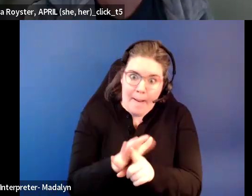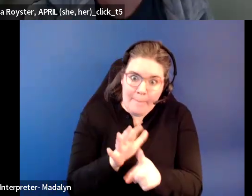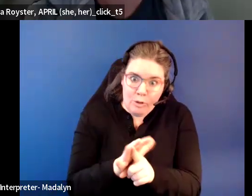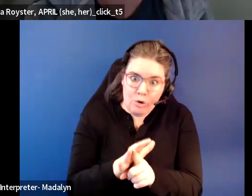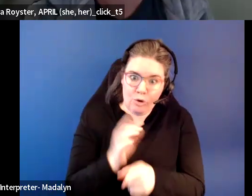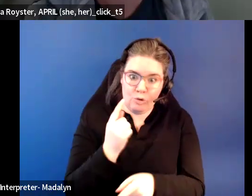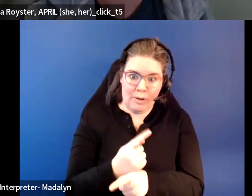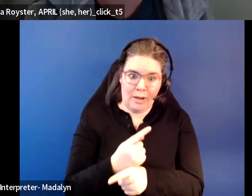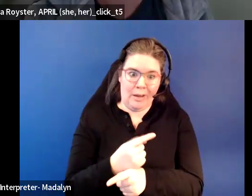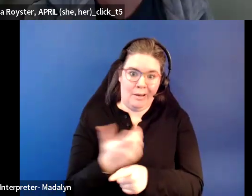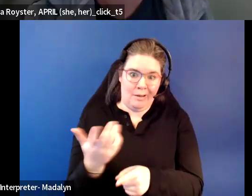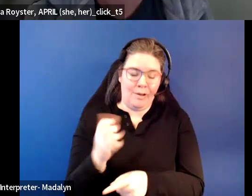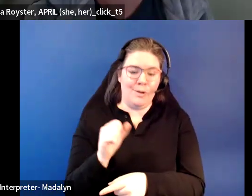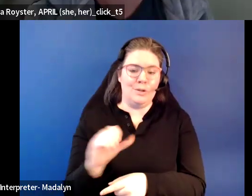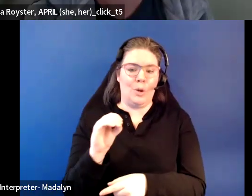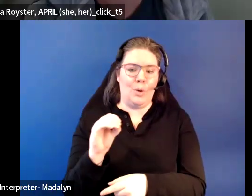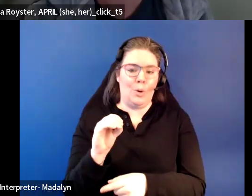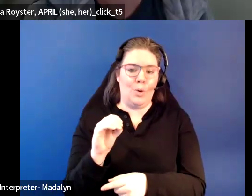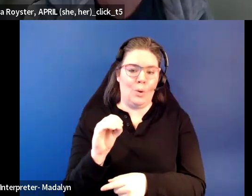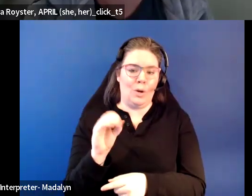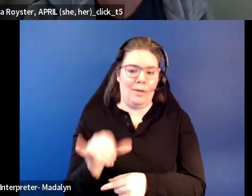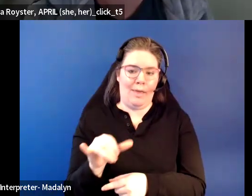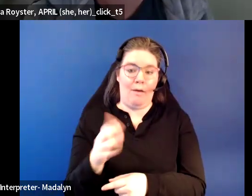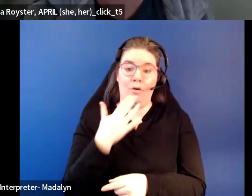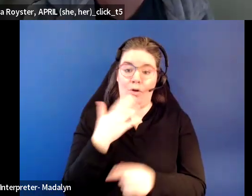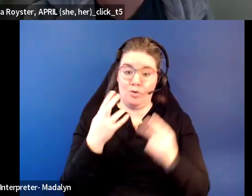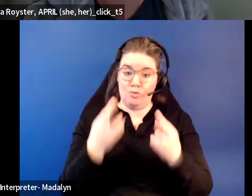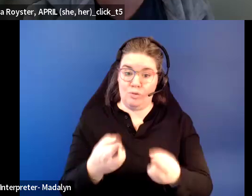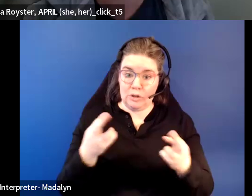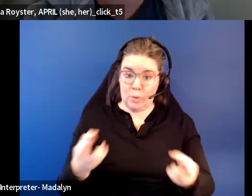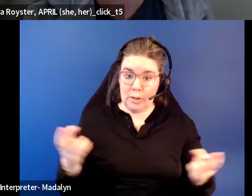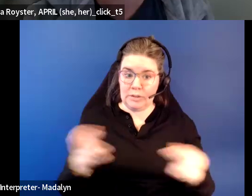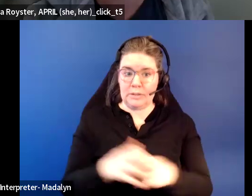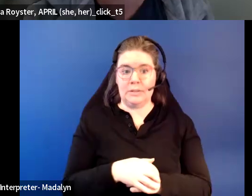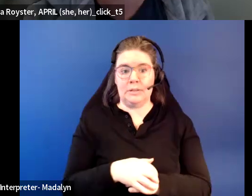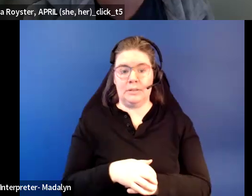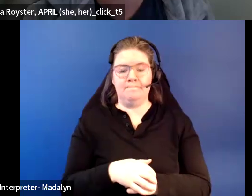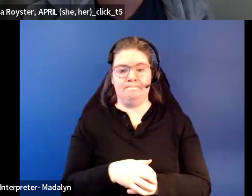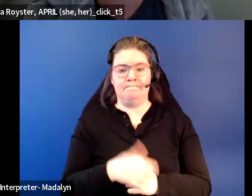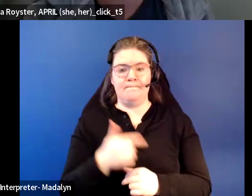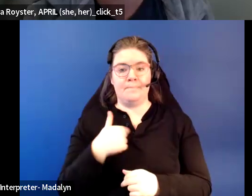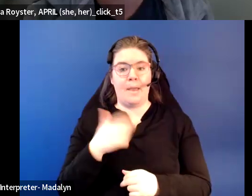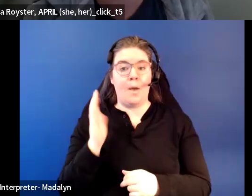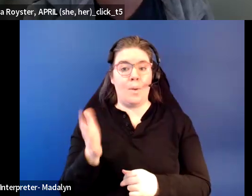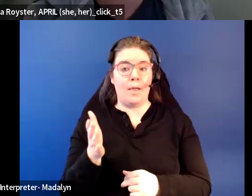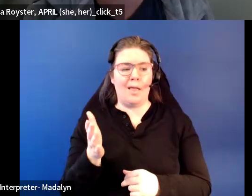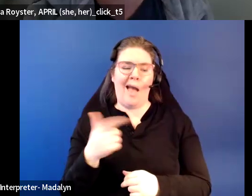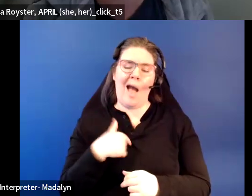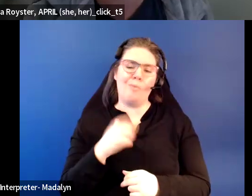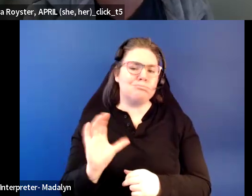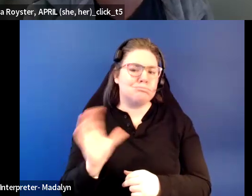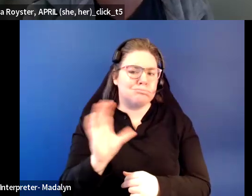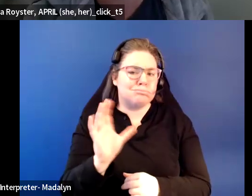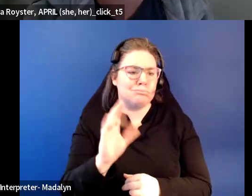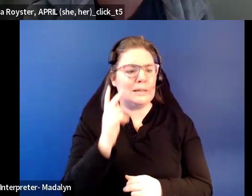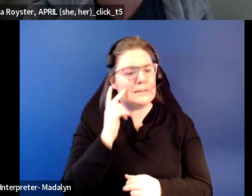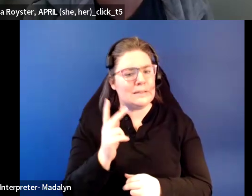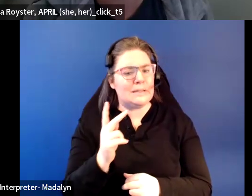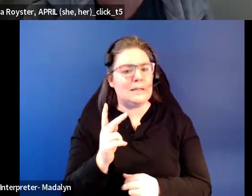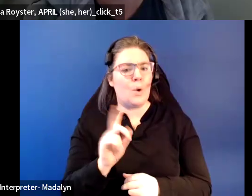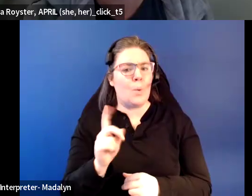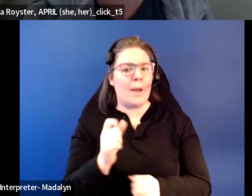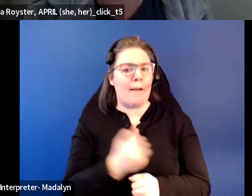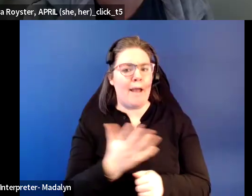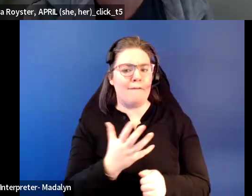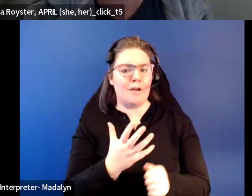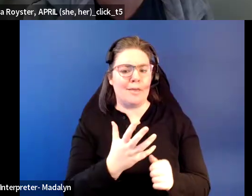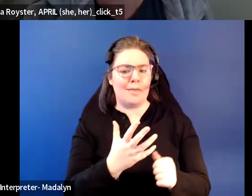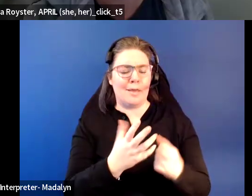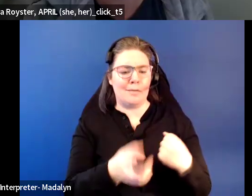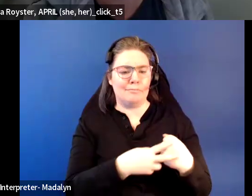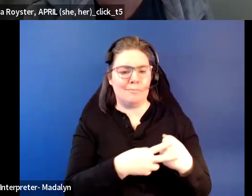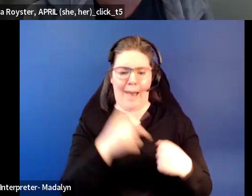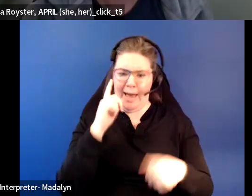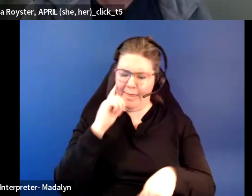Elissa w/ APRIL: So that might. That might be a a resource for you. I will. You know. I'll look and see where all that stuff is housed. I think it's on the April website.